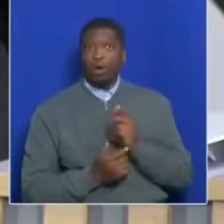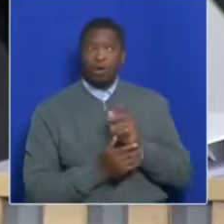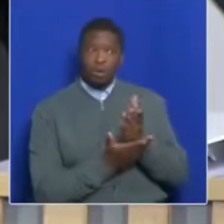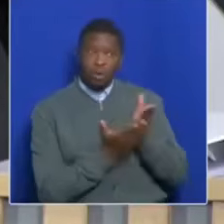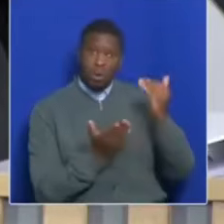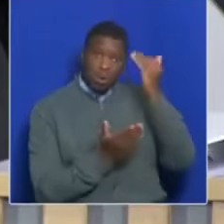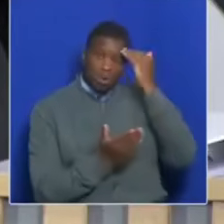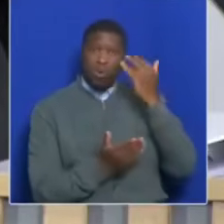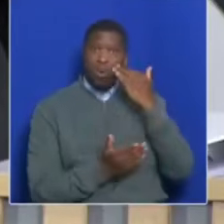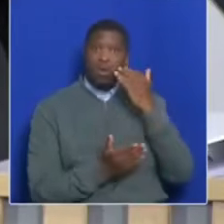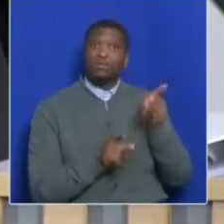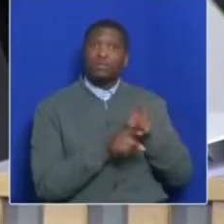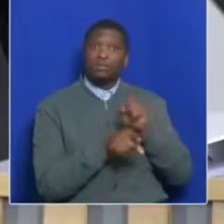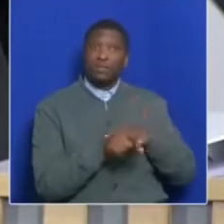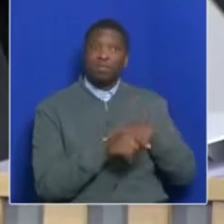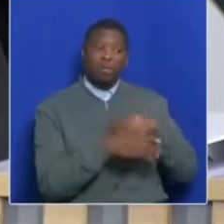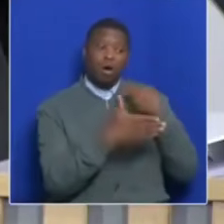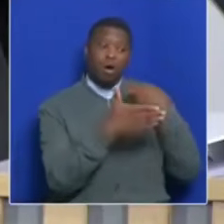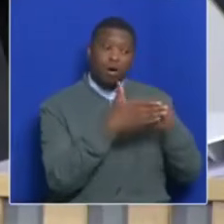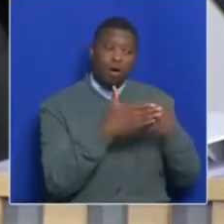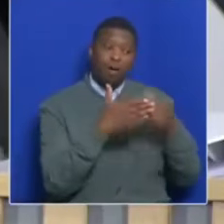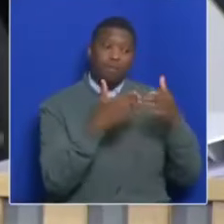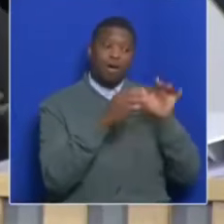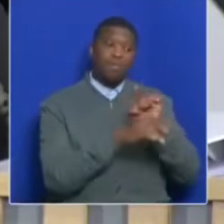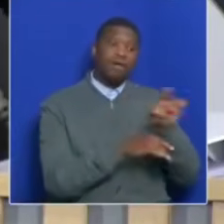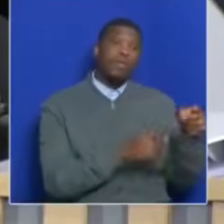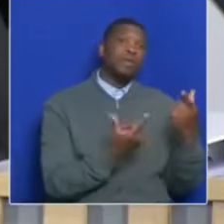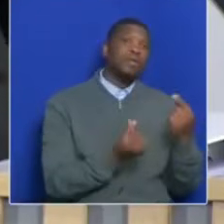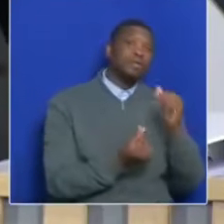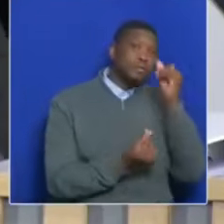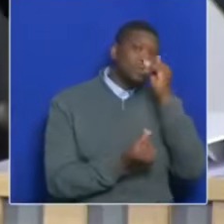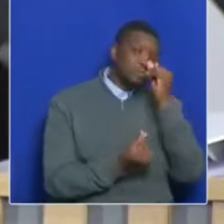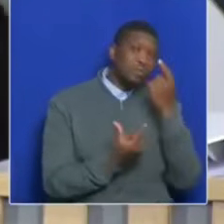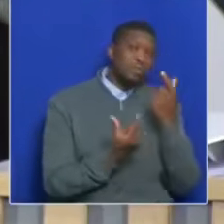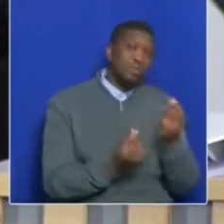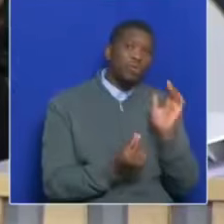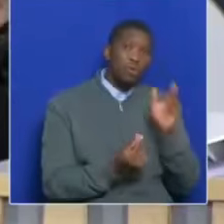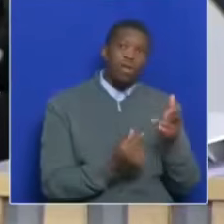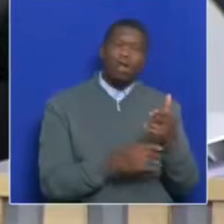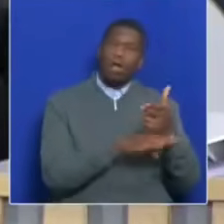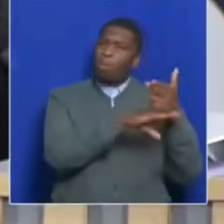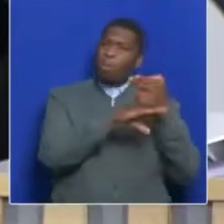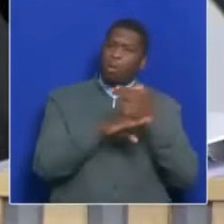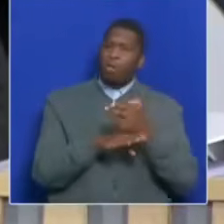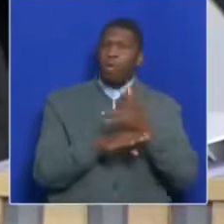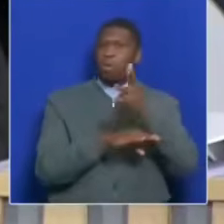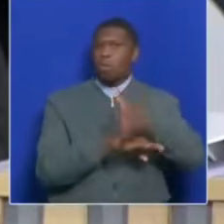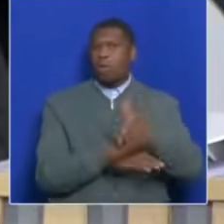at cash in transit robbers, you're going to come under fire with I high eye caliber firearms